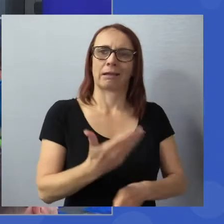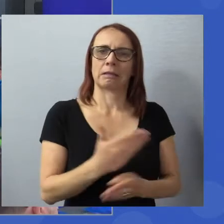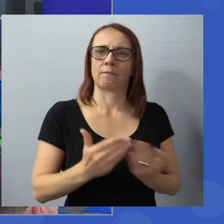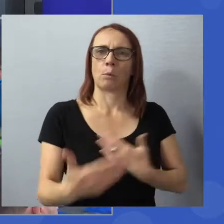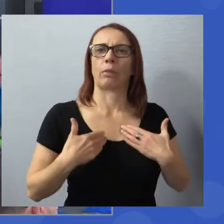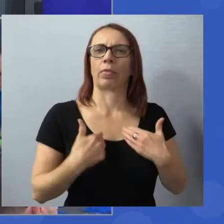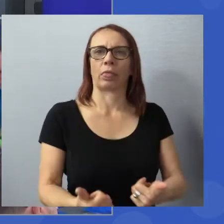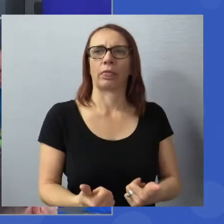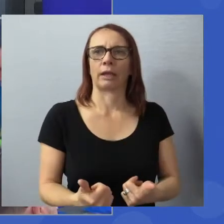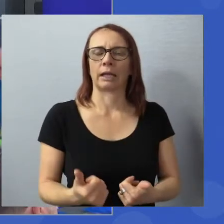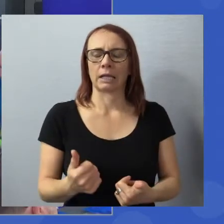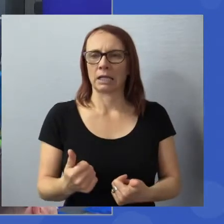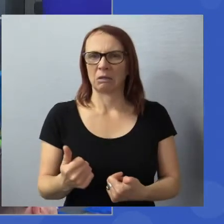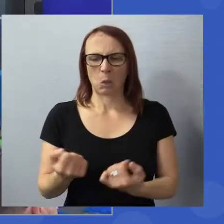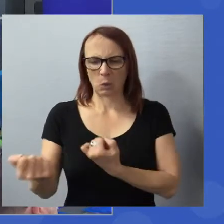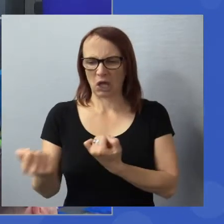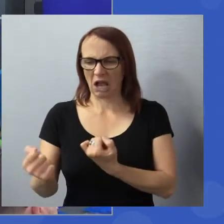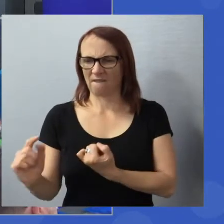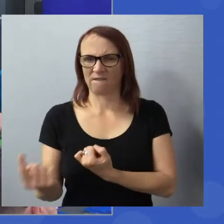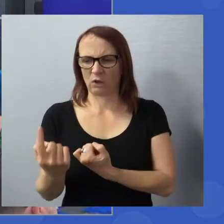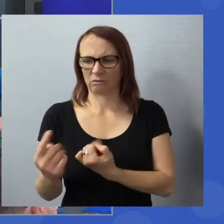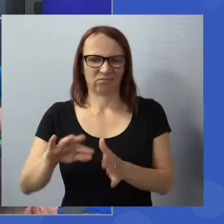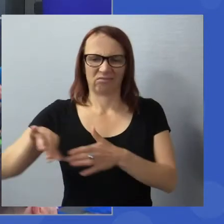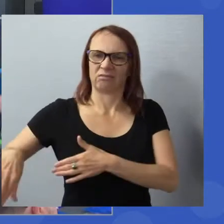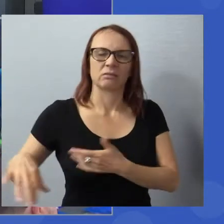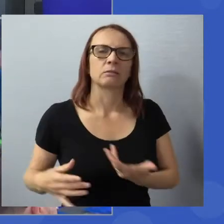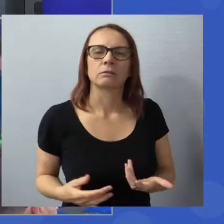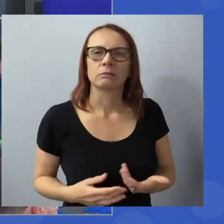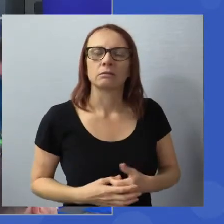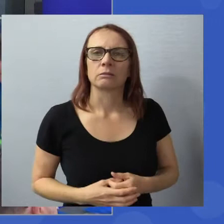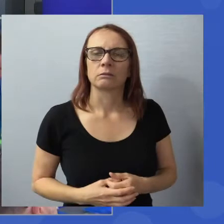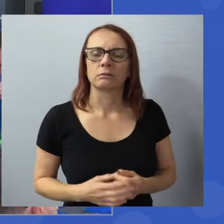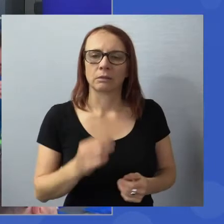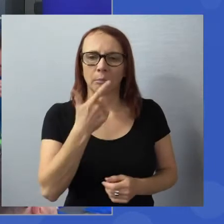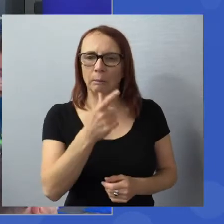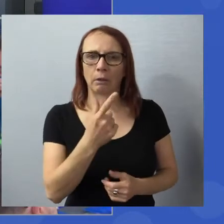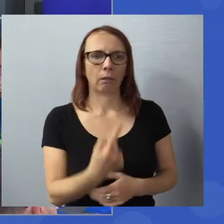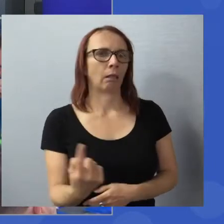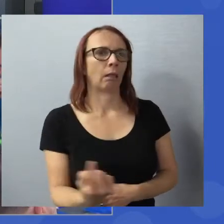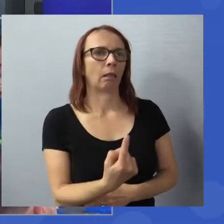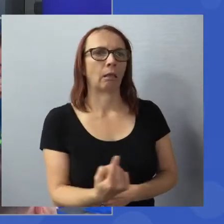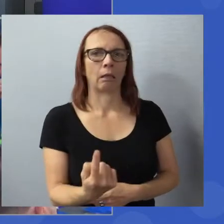car first altitude last people and would feel isolated apron perhaps it dropped